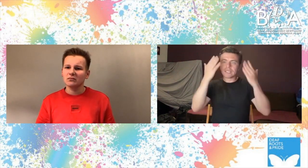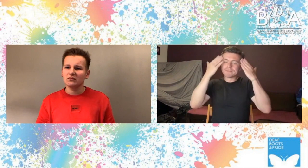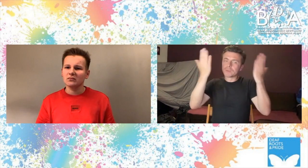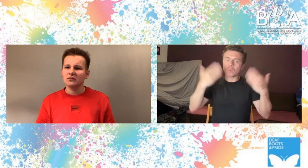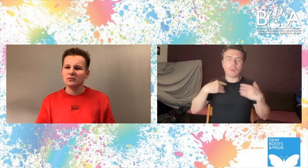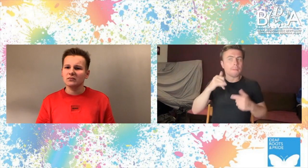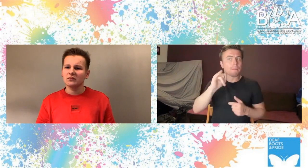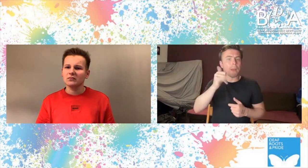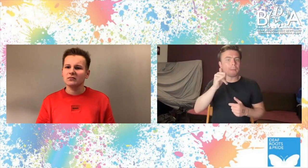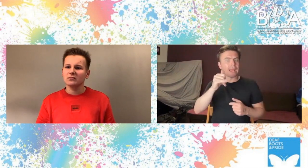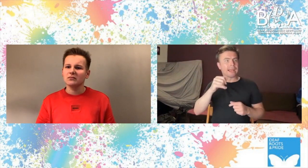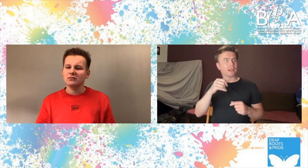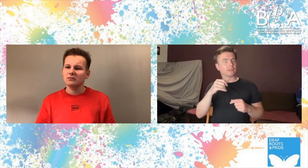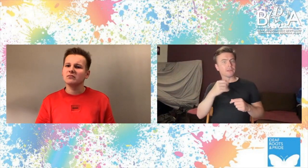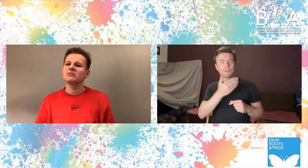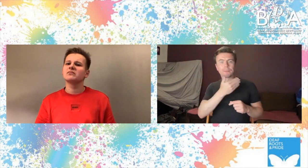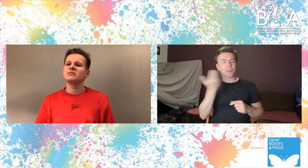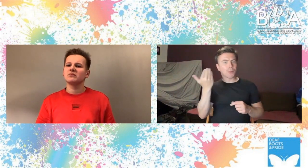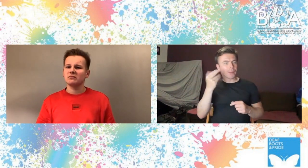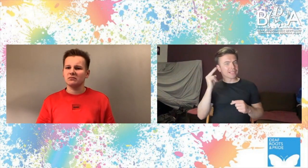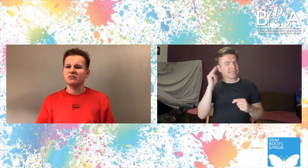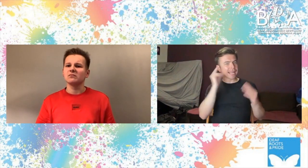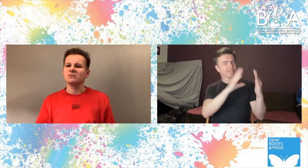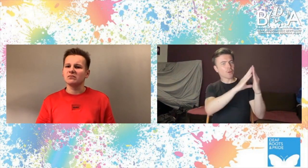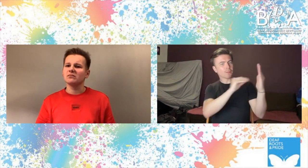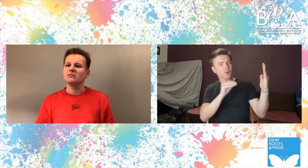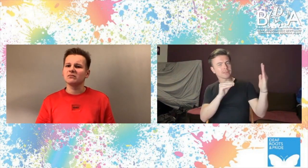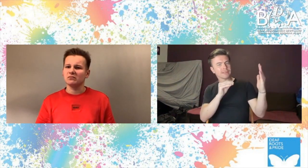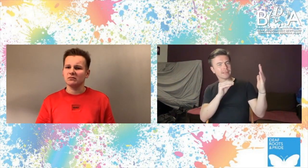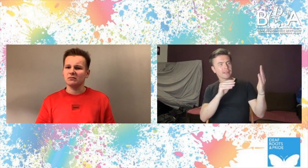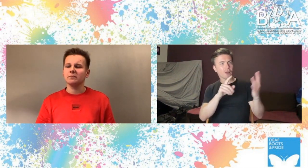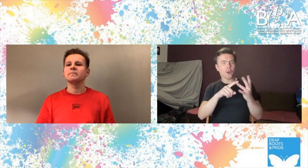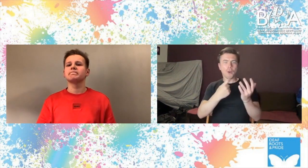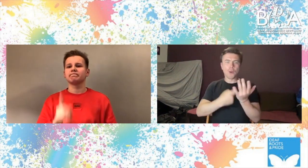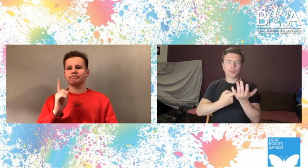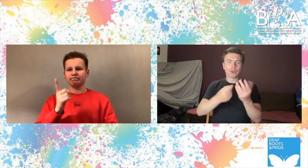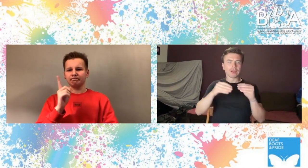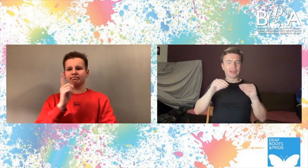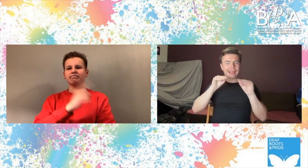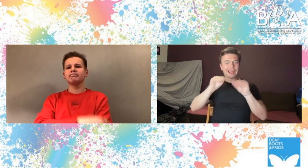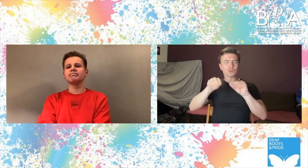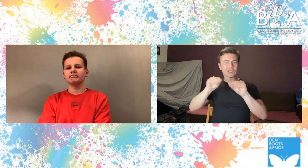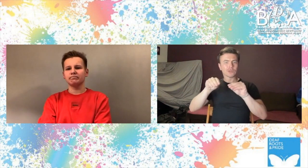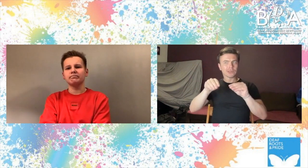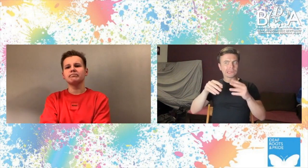It might be because there are not any Deaf role models. It might be because